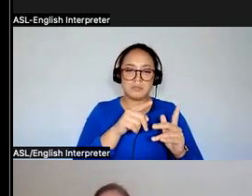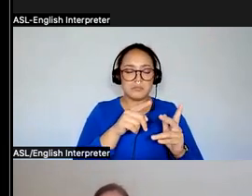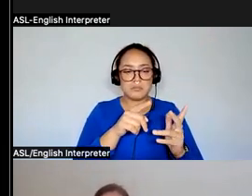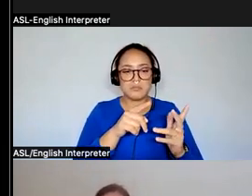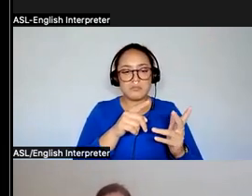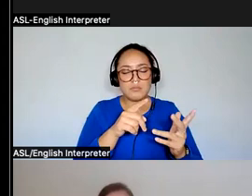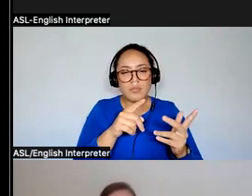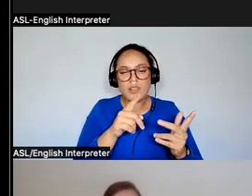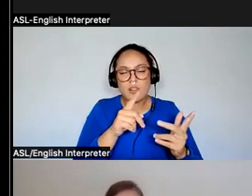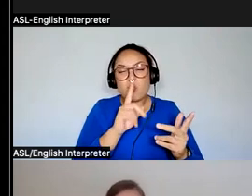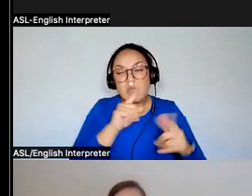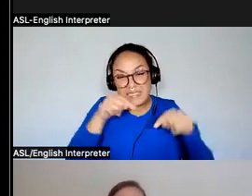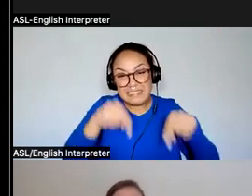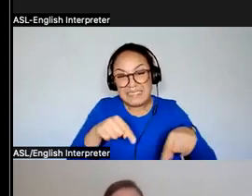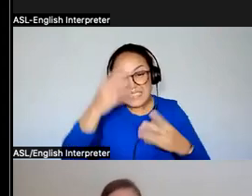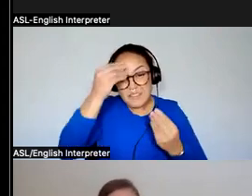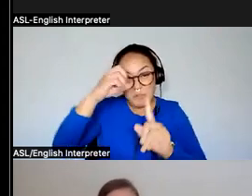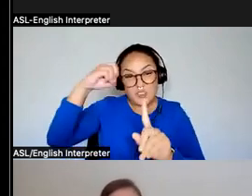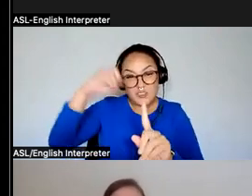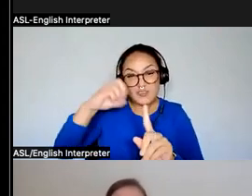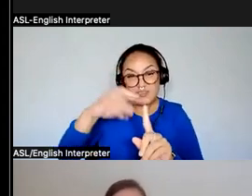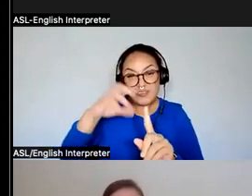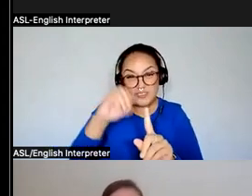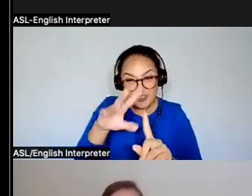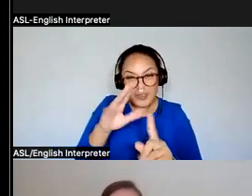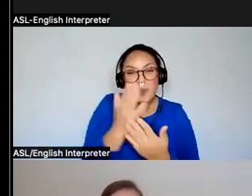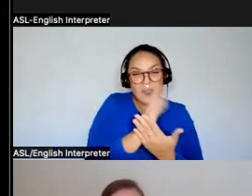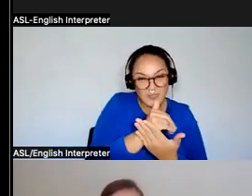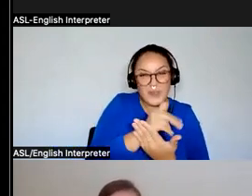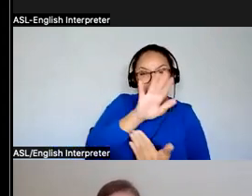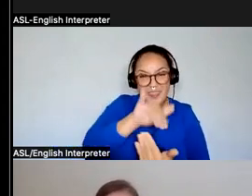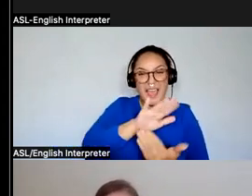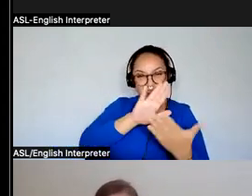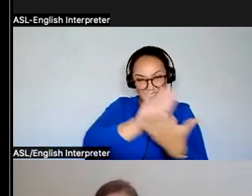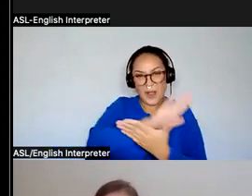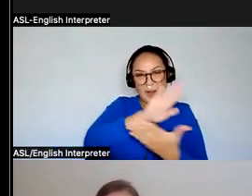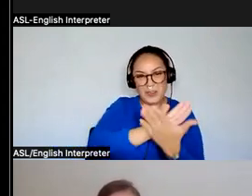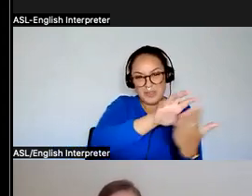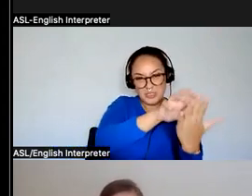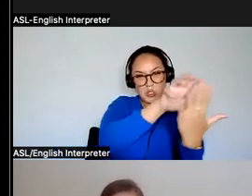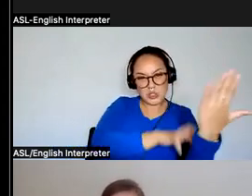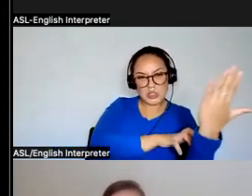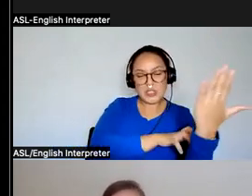So you can use the info session the video or the document depending on what works best